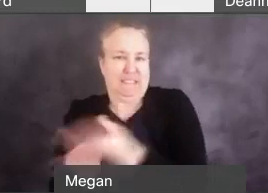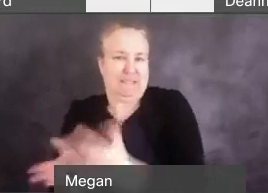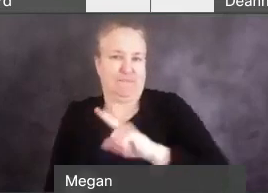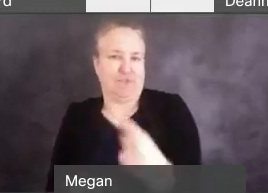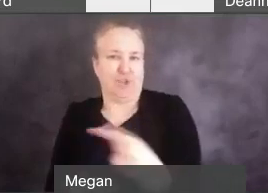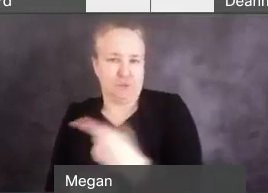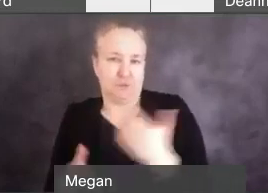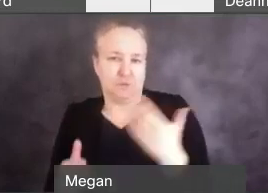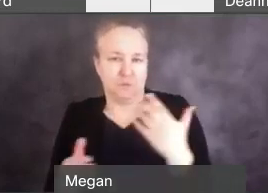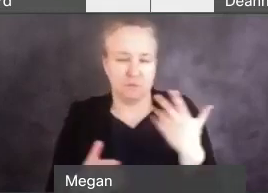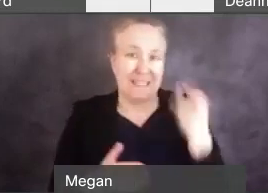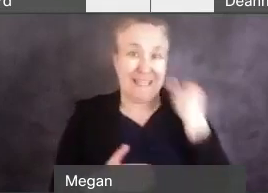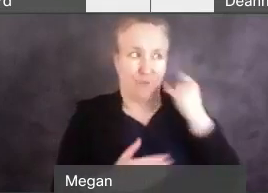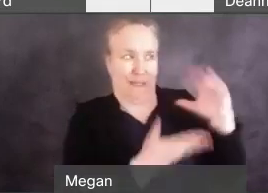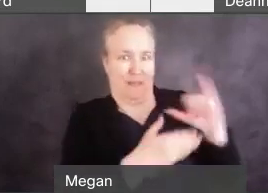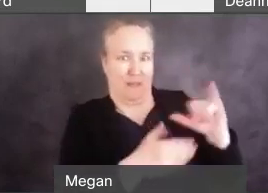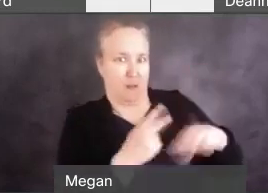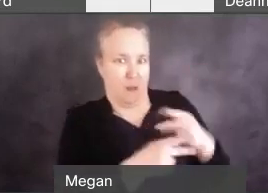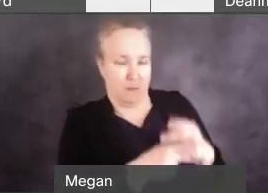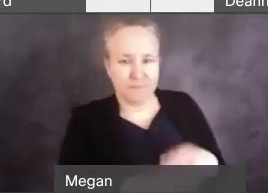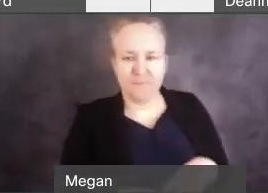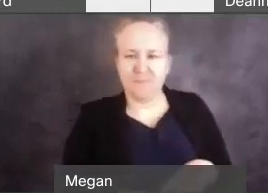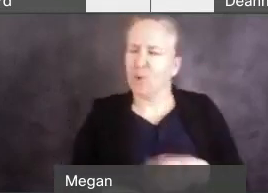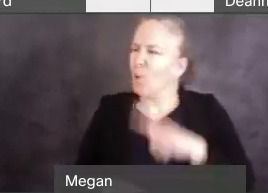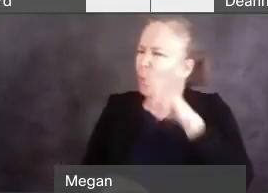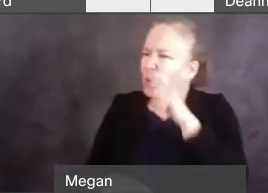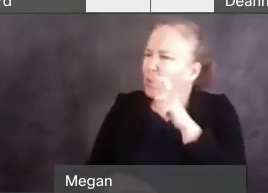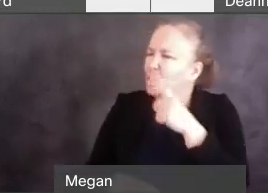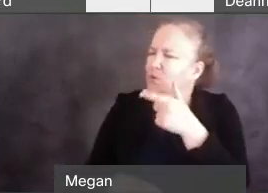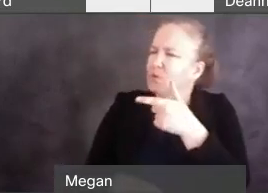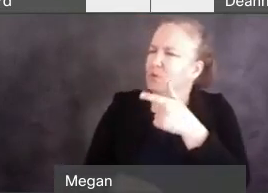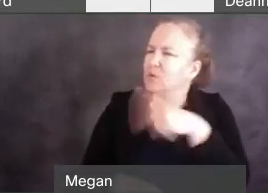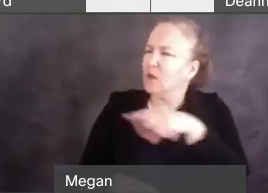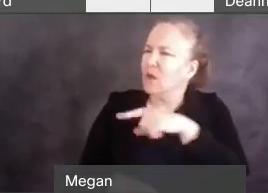[Reporter] Just two more. Who are the populations that are hard to, that it's more difficult for them